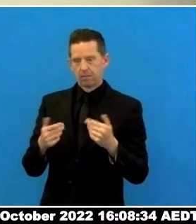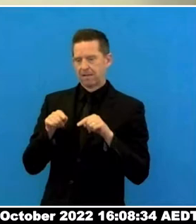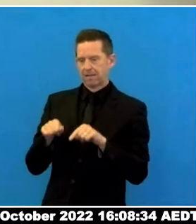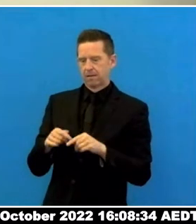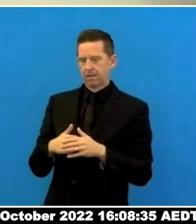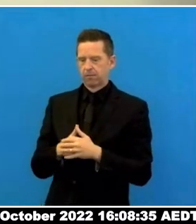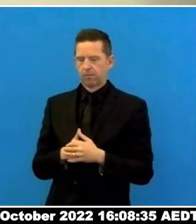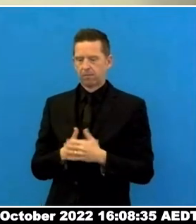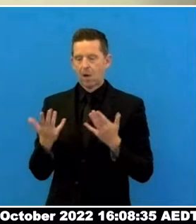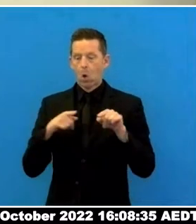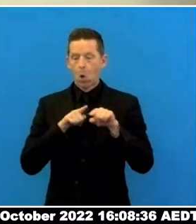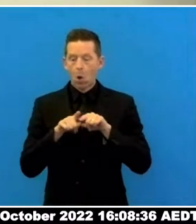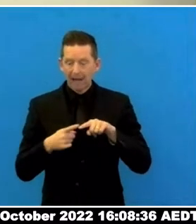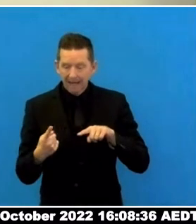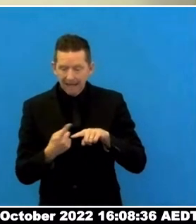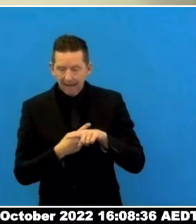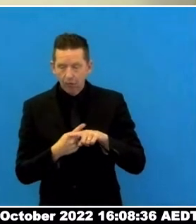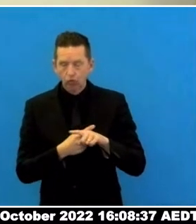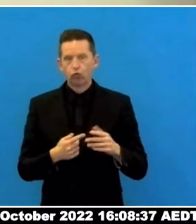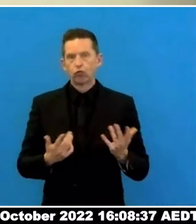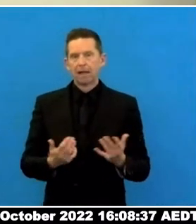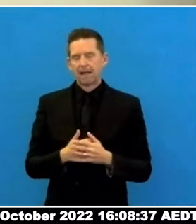I don't know others you have any other?